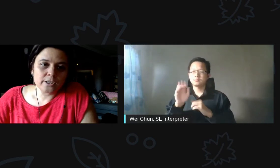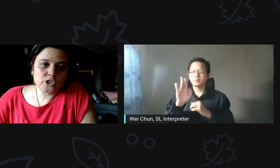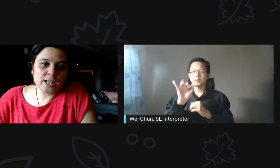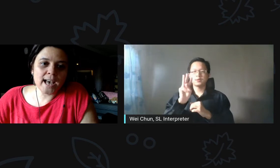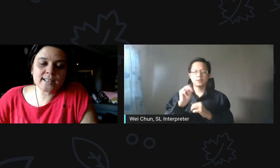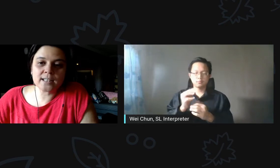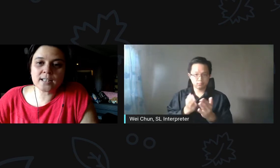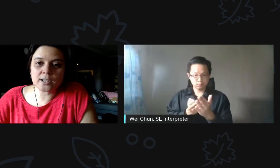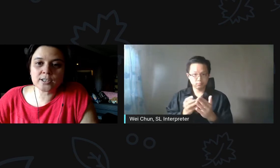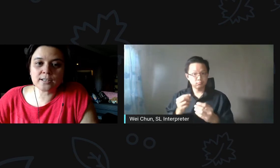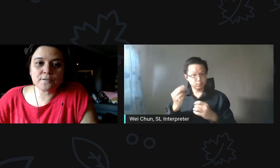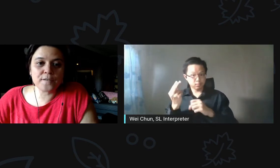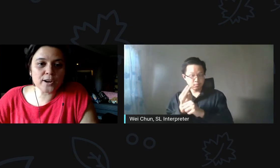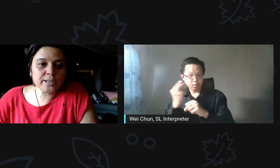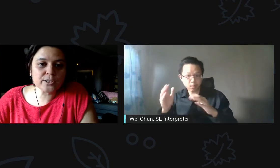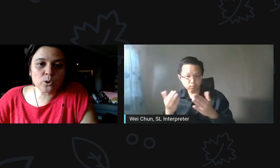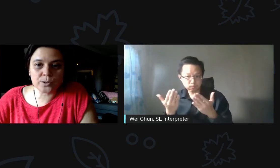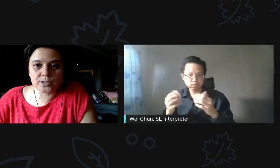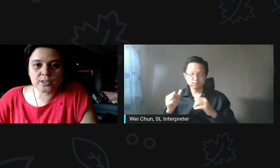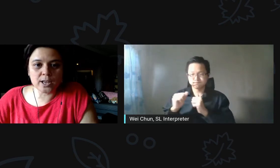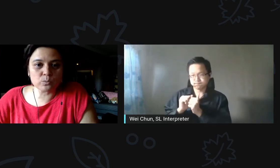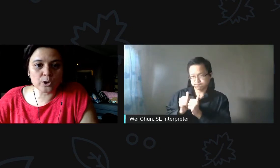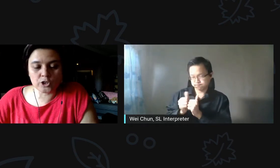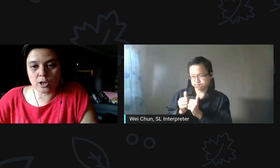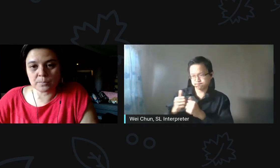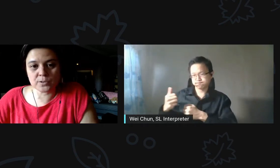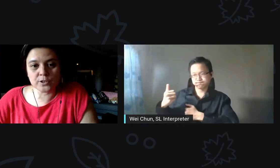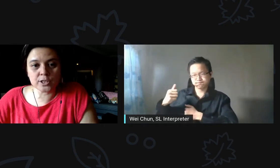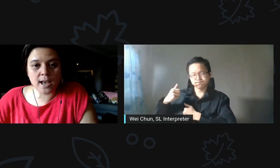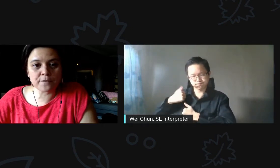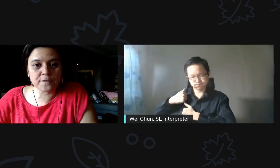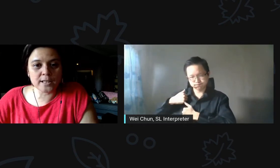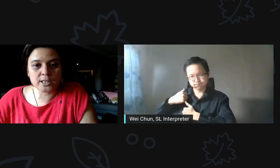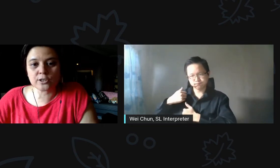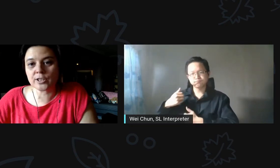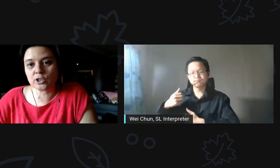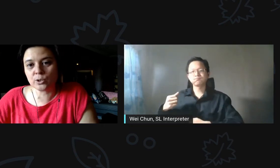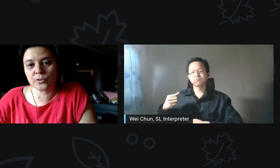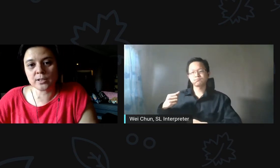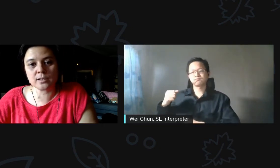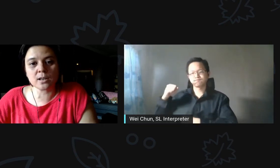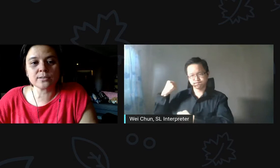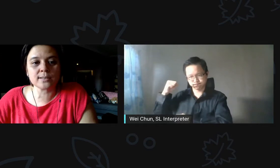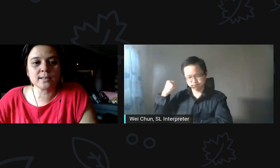She has conducted various courses and workshops for Deaf and hearing youths and adults